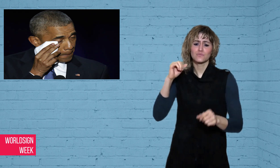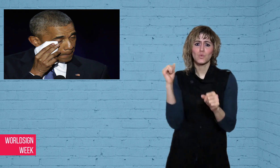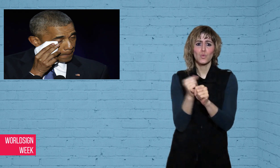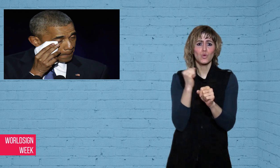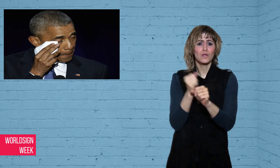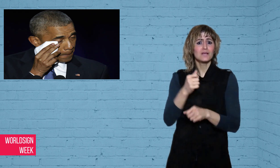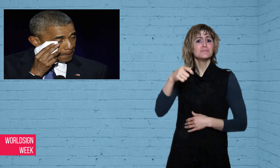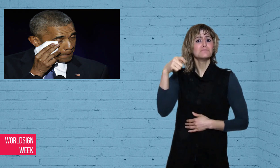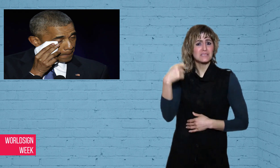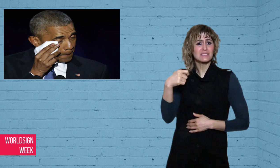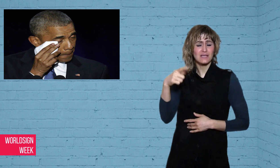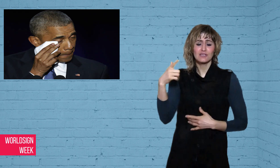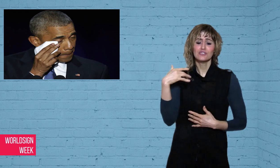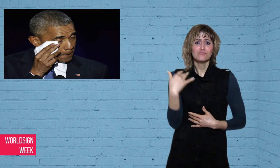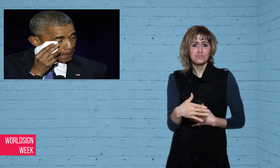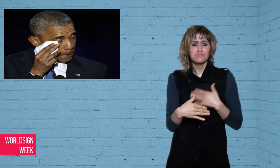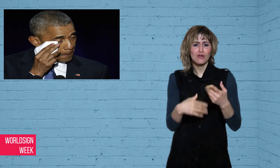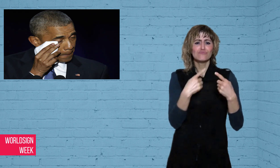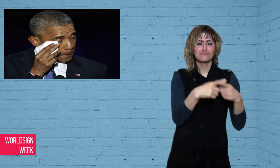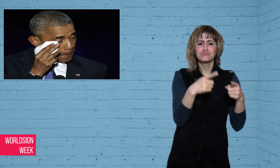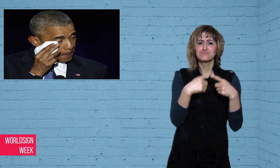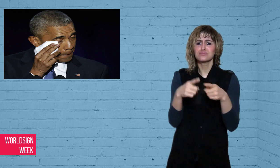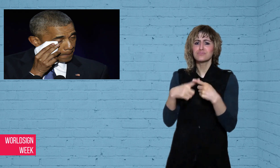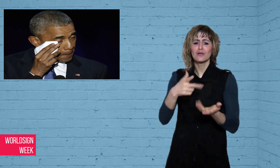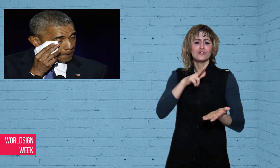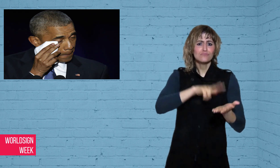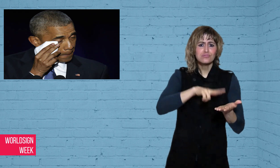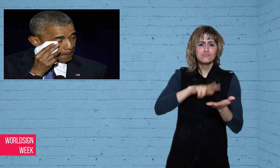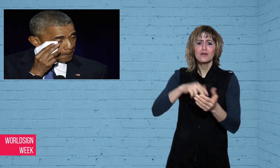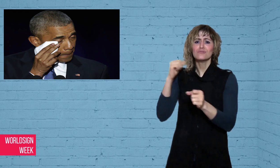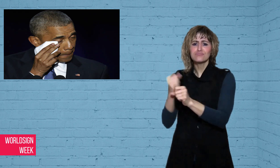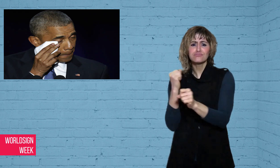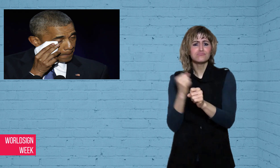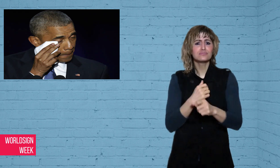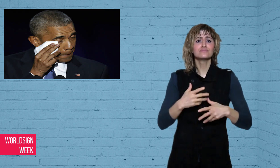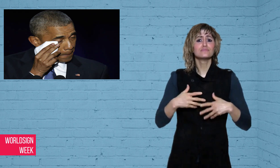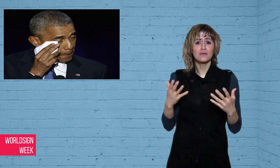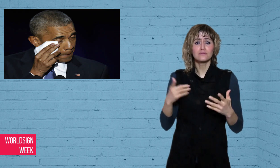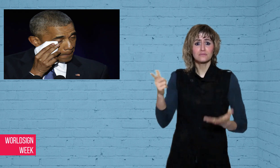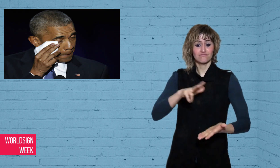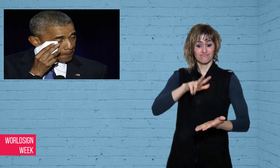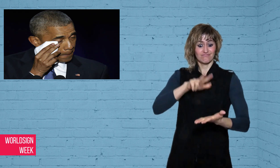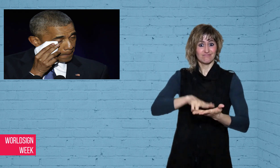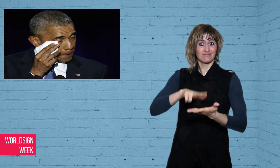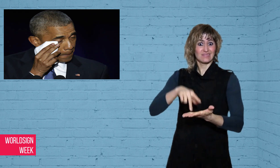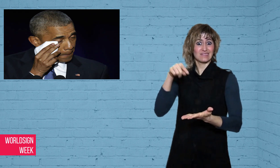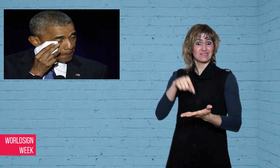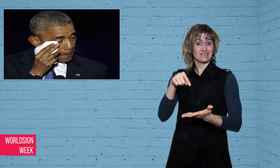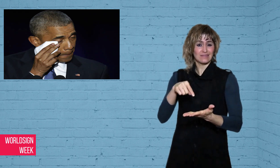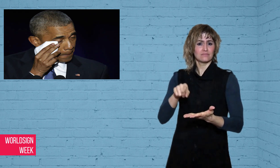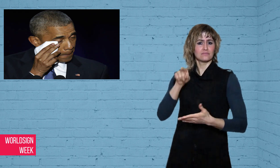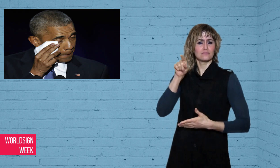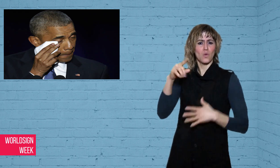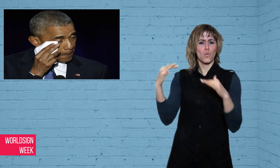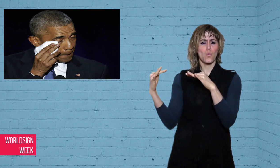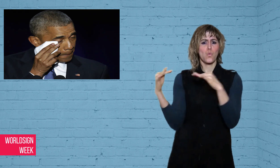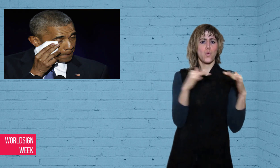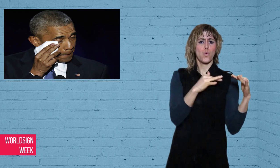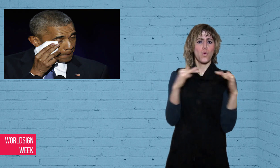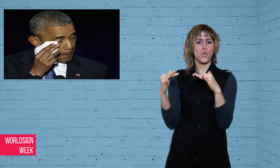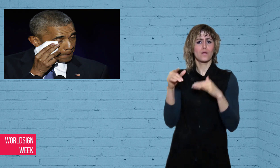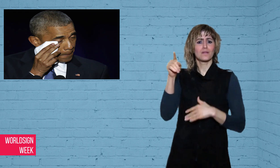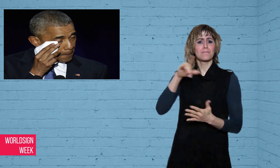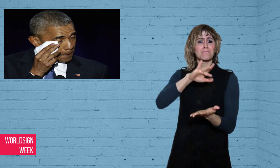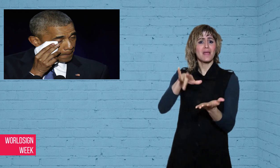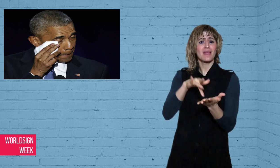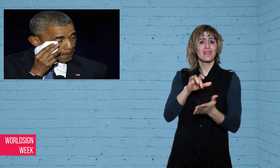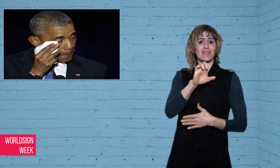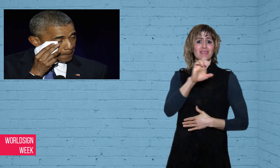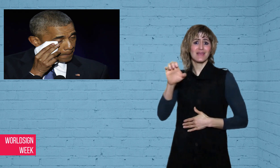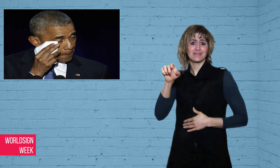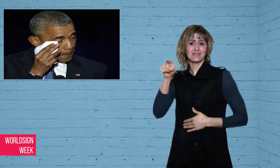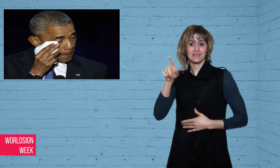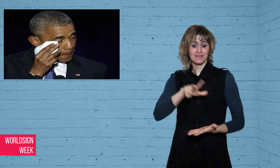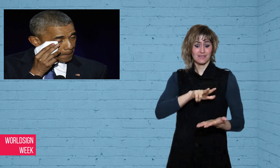the wars in the Middle East, and broke